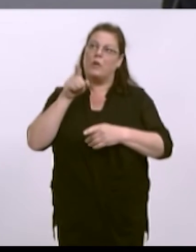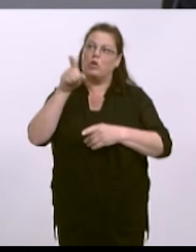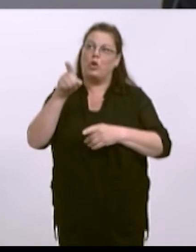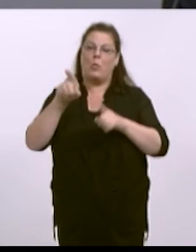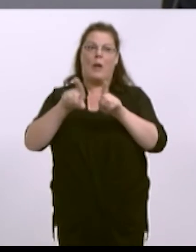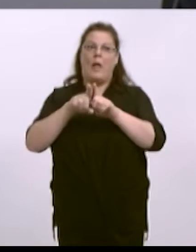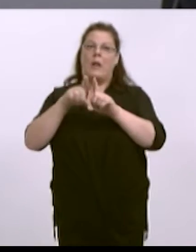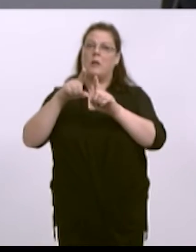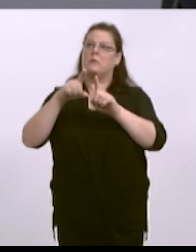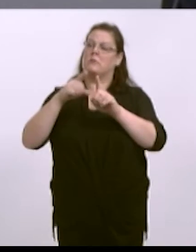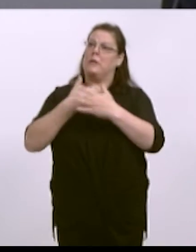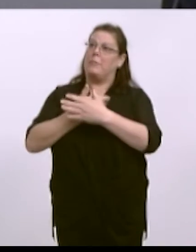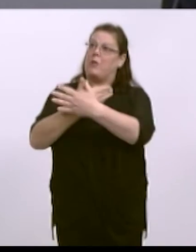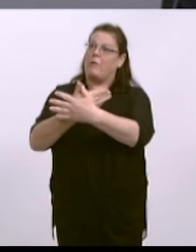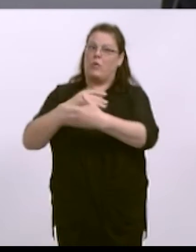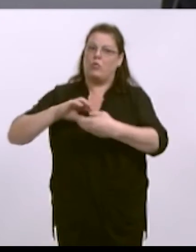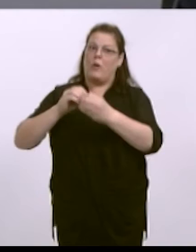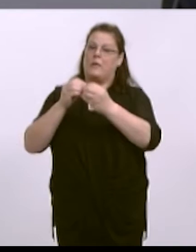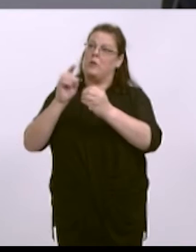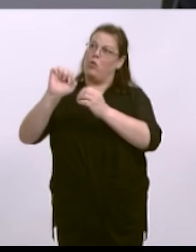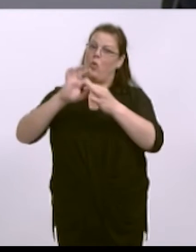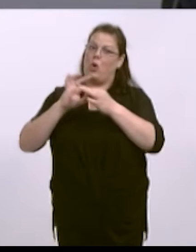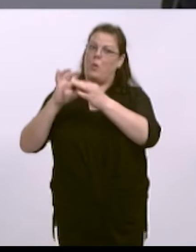when forming your coalition Government, which was that there would be no negative effect